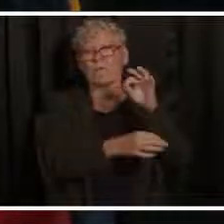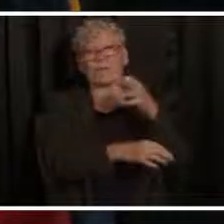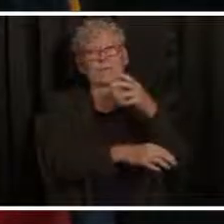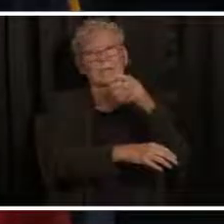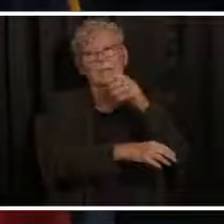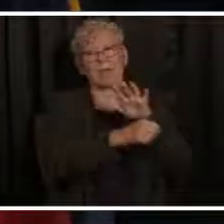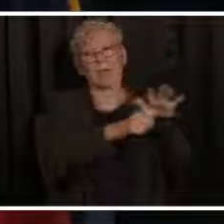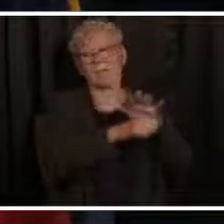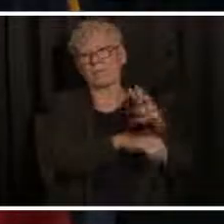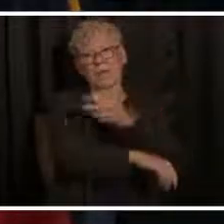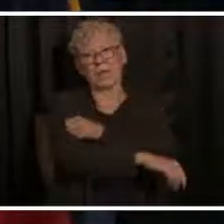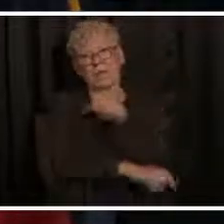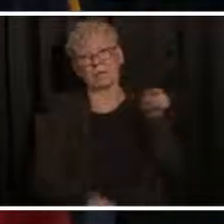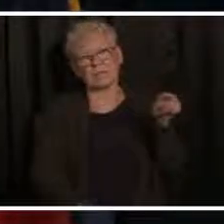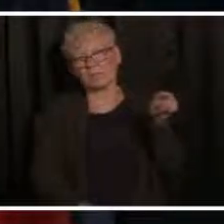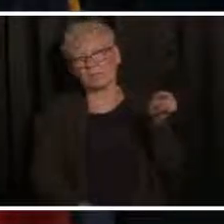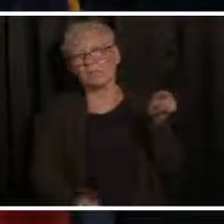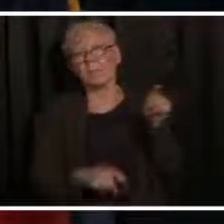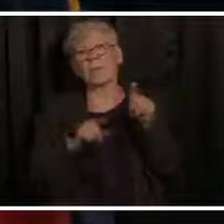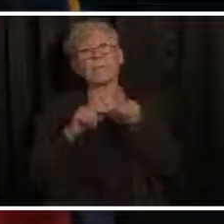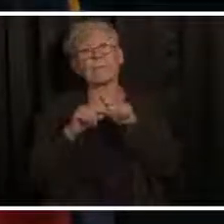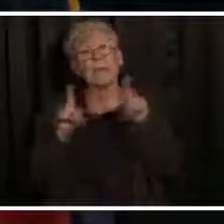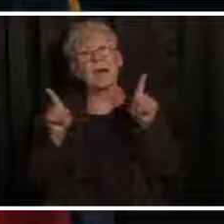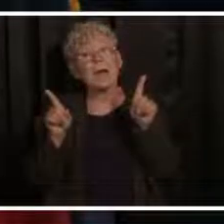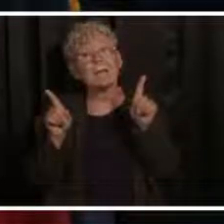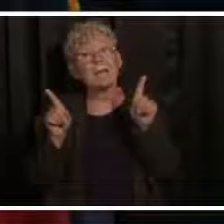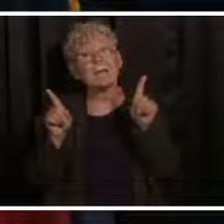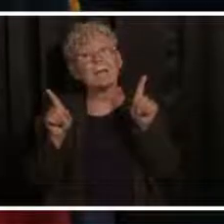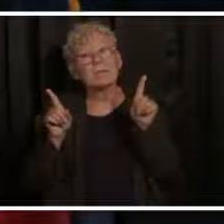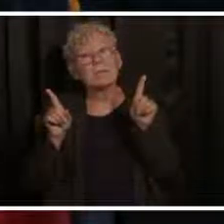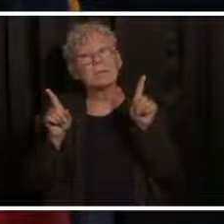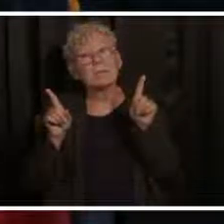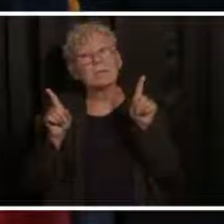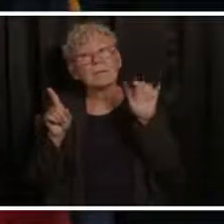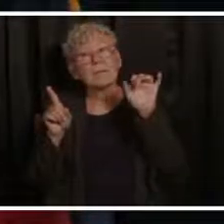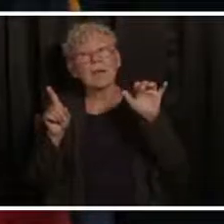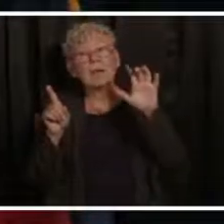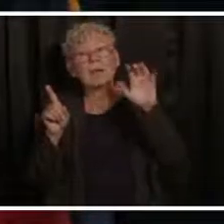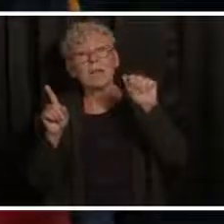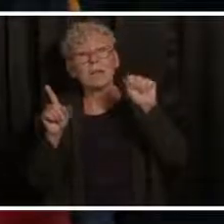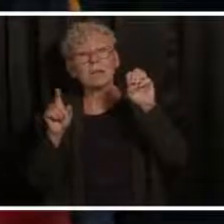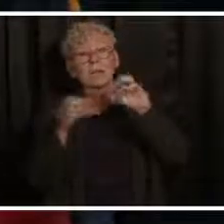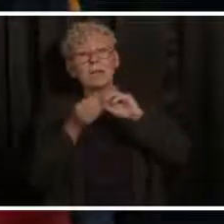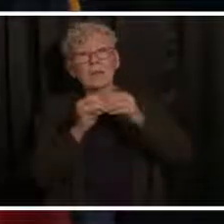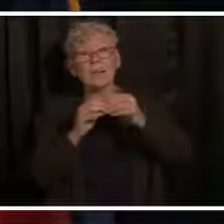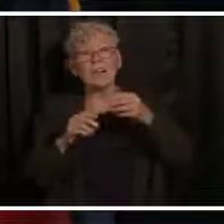higher in the Denver, Colorado Springs Metro area in the front range just just because uh you know 25% of of of the